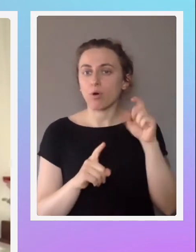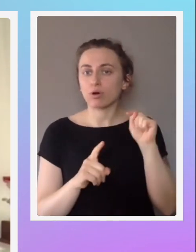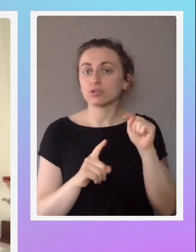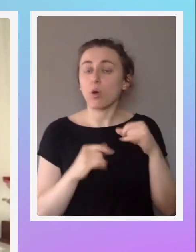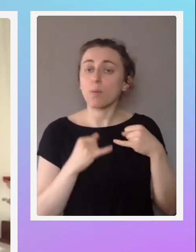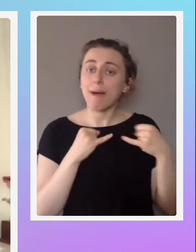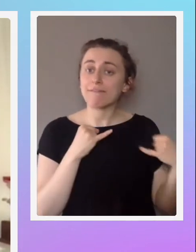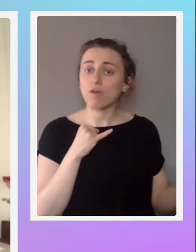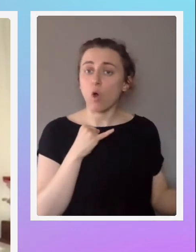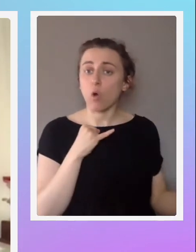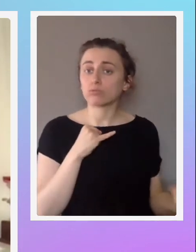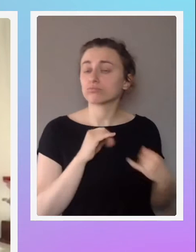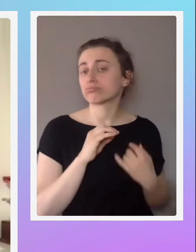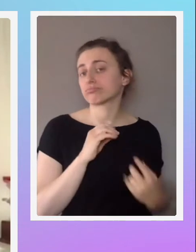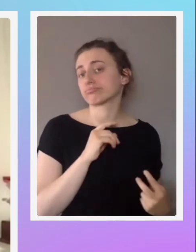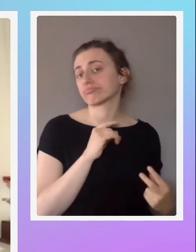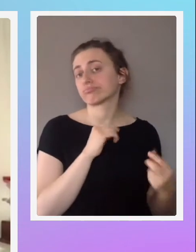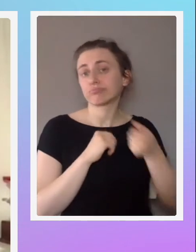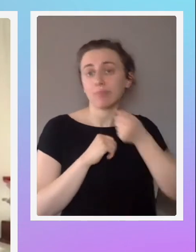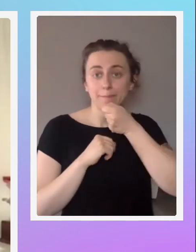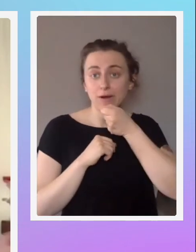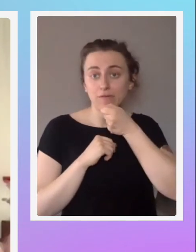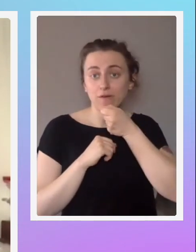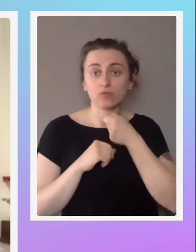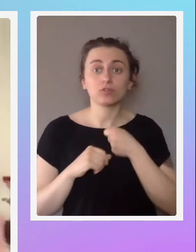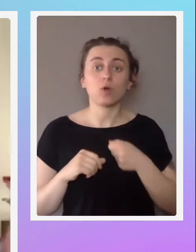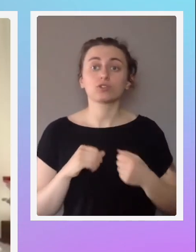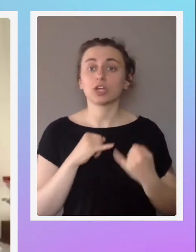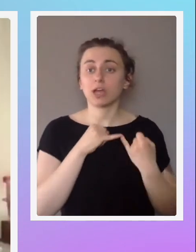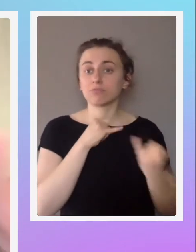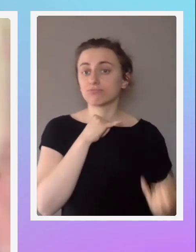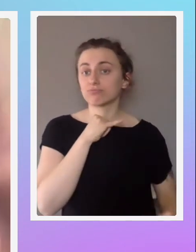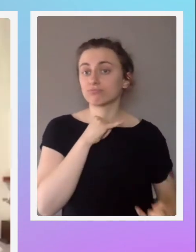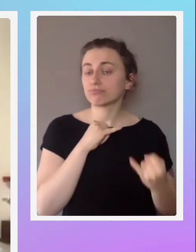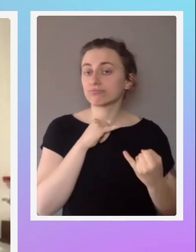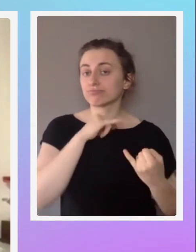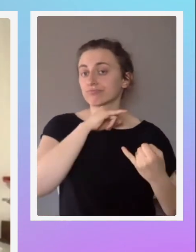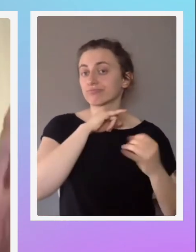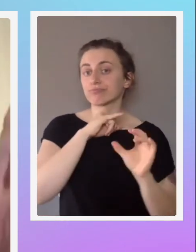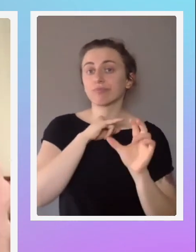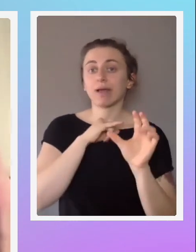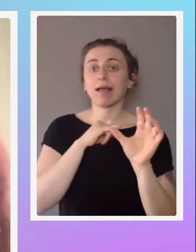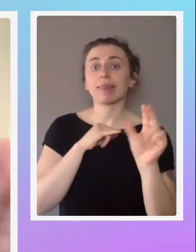which she could then clip to somebody's lapel. So if she's walking through let's say an art gallery